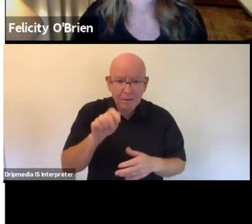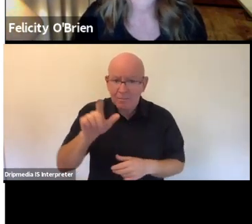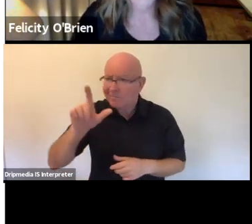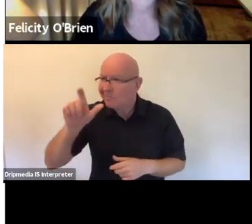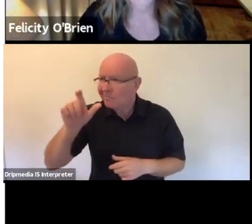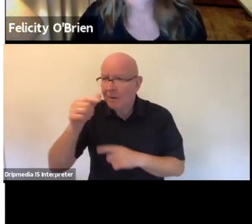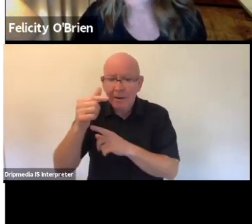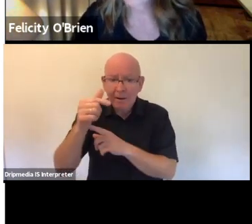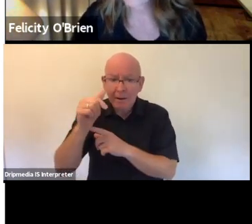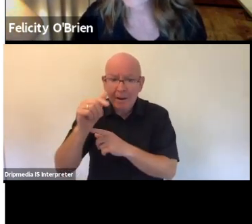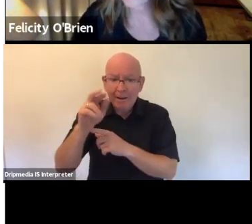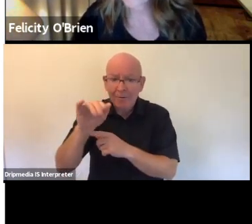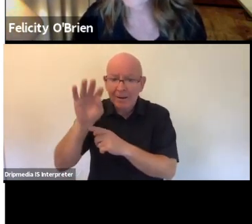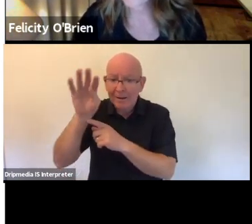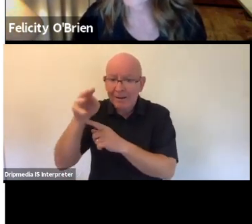Please, send in some more questions